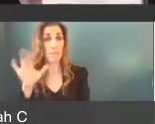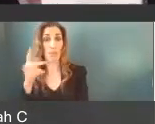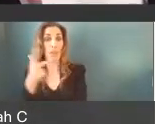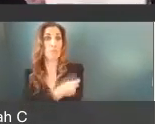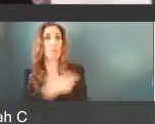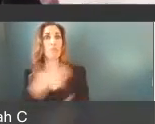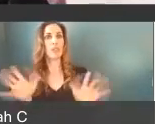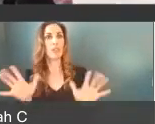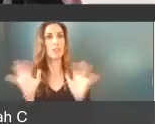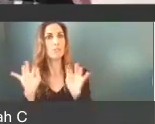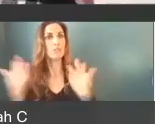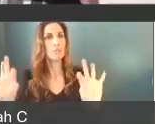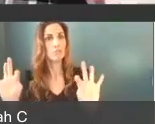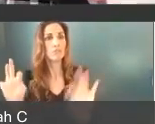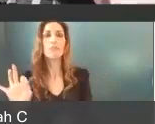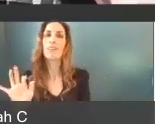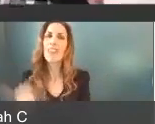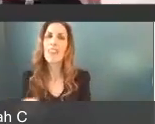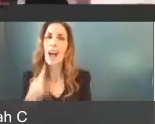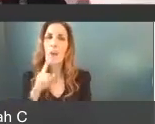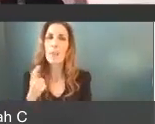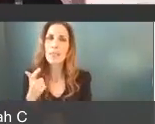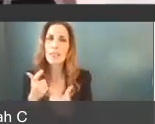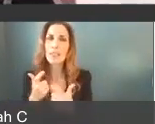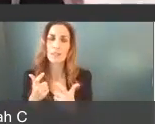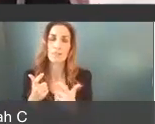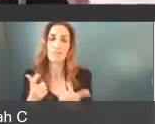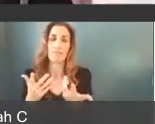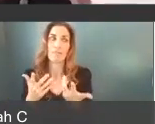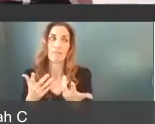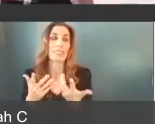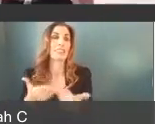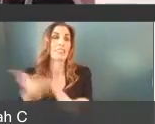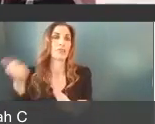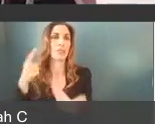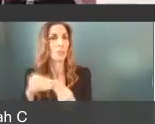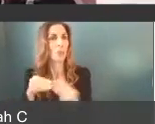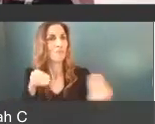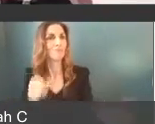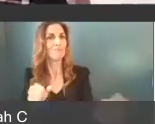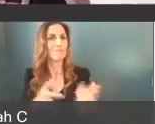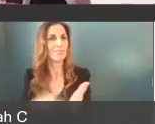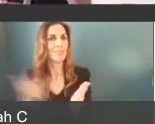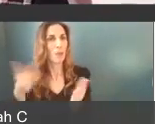So it will make it twice as efficient as if we had to go to the senior's home twice and